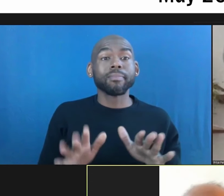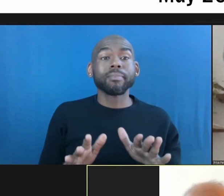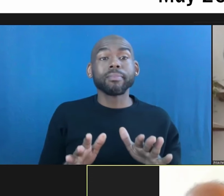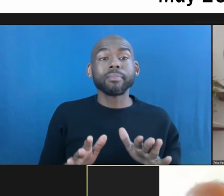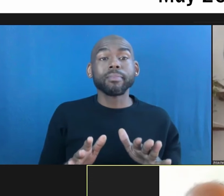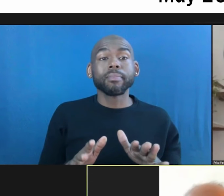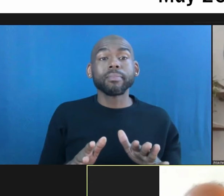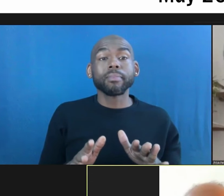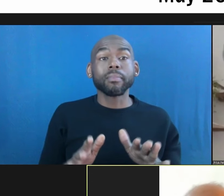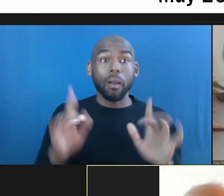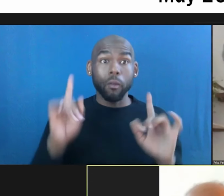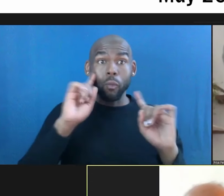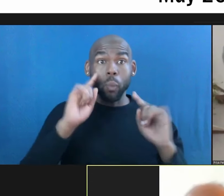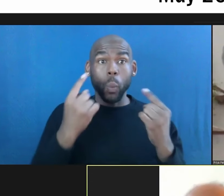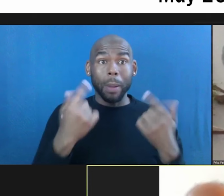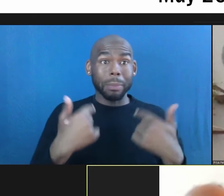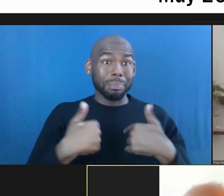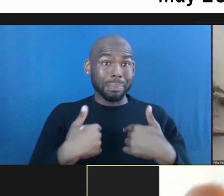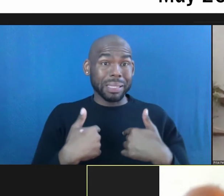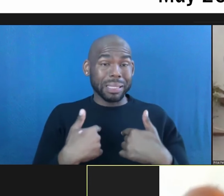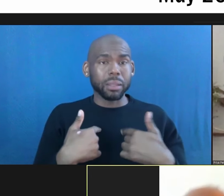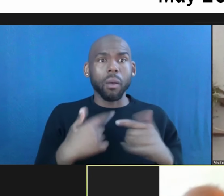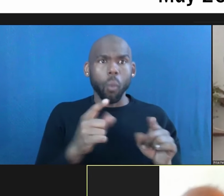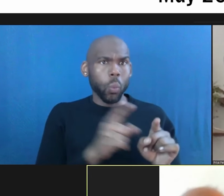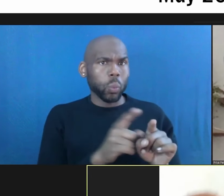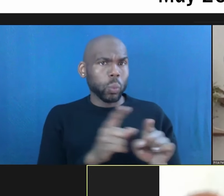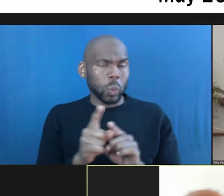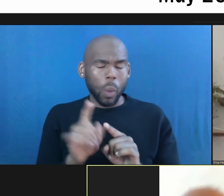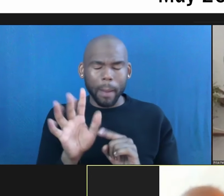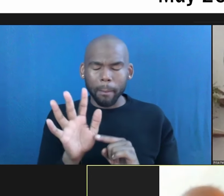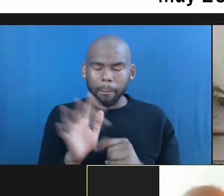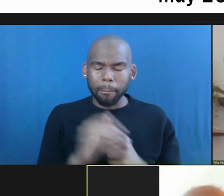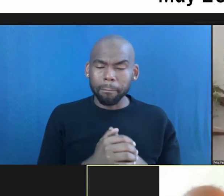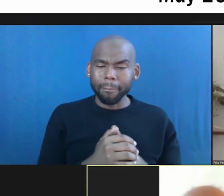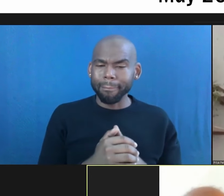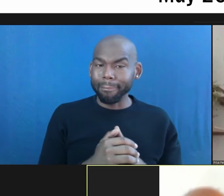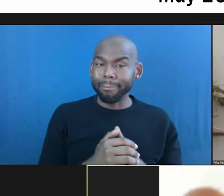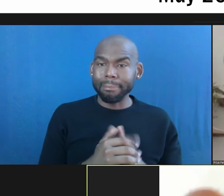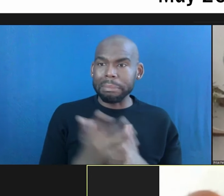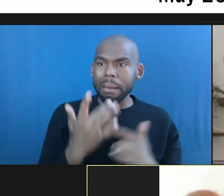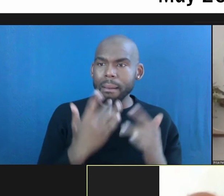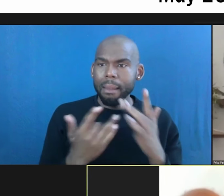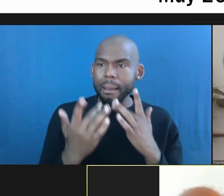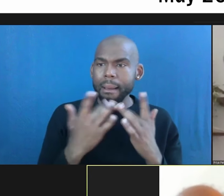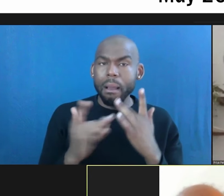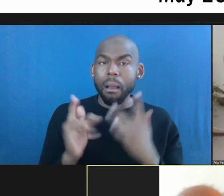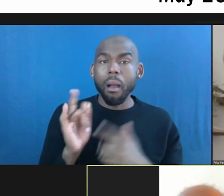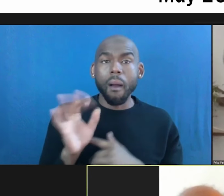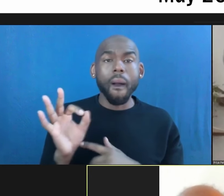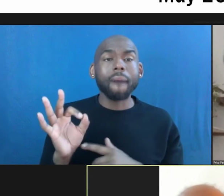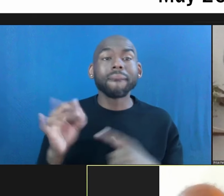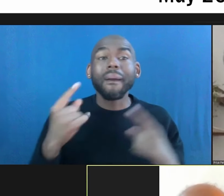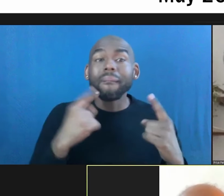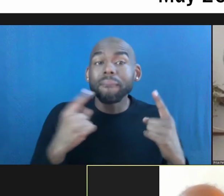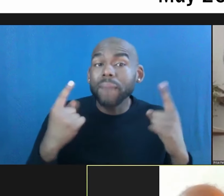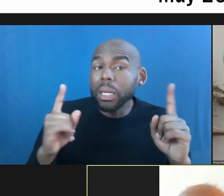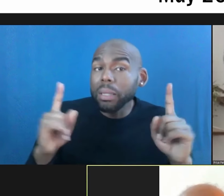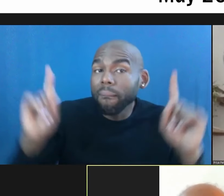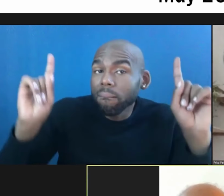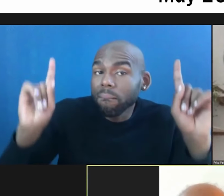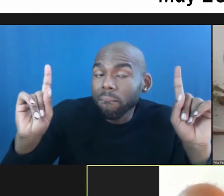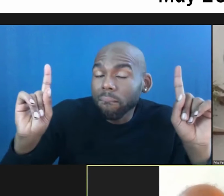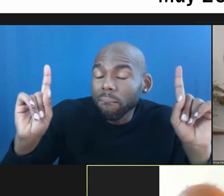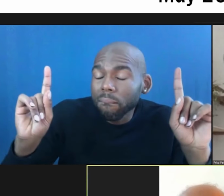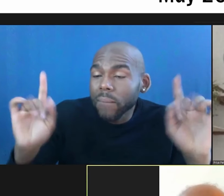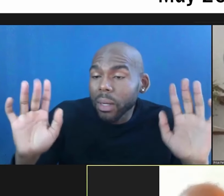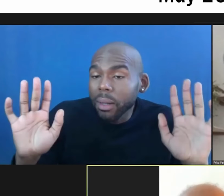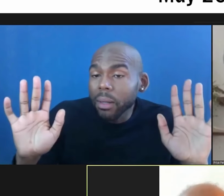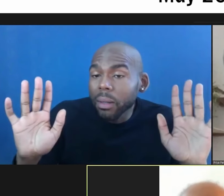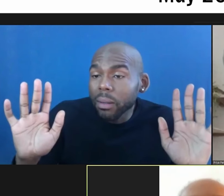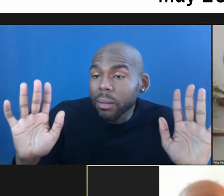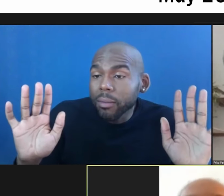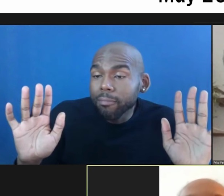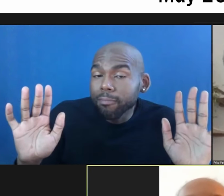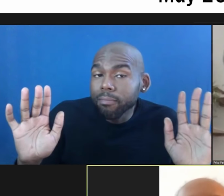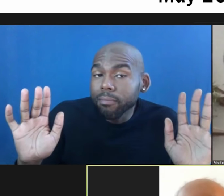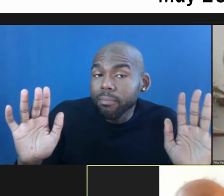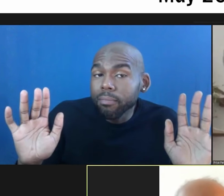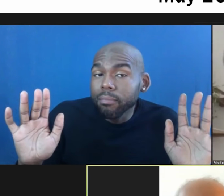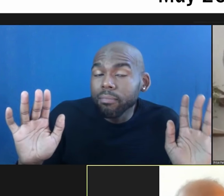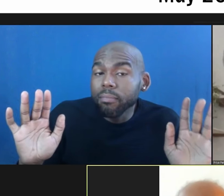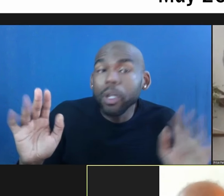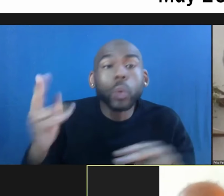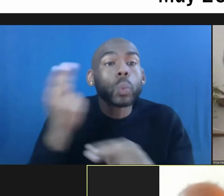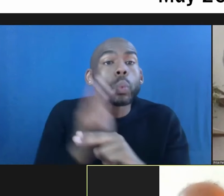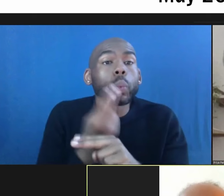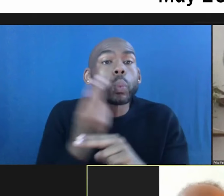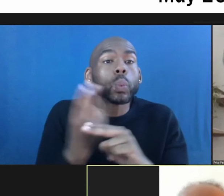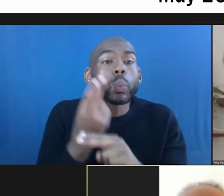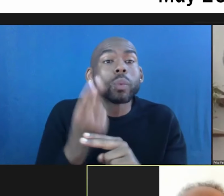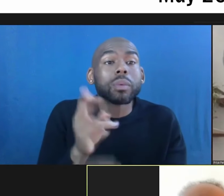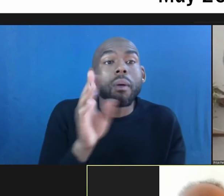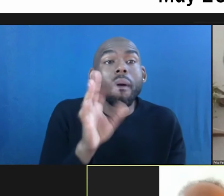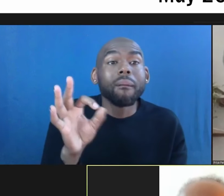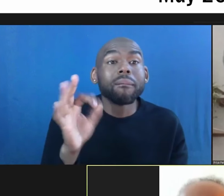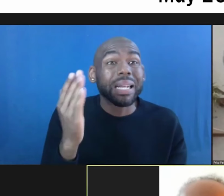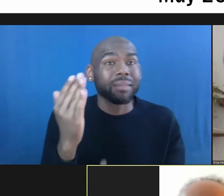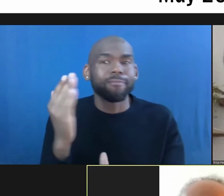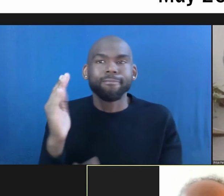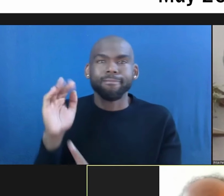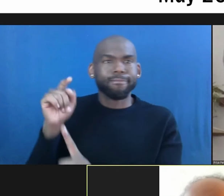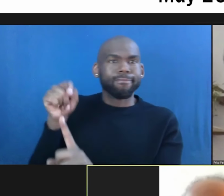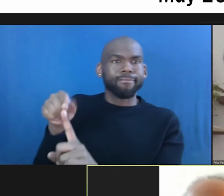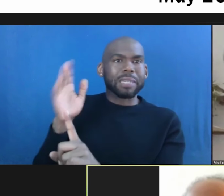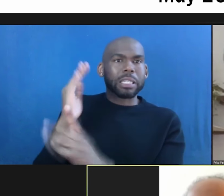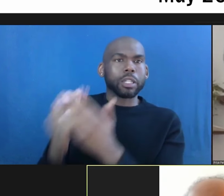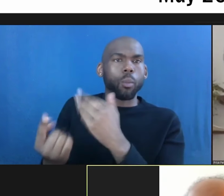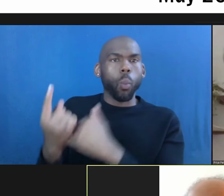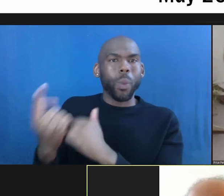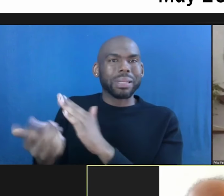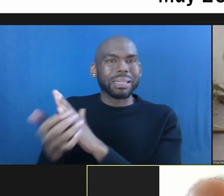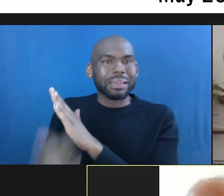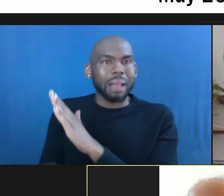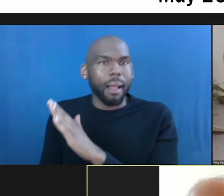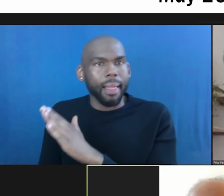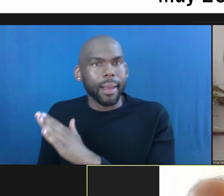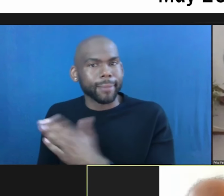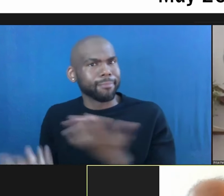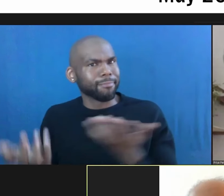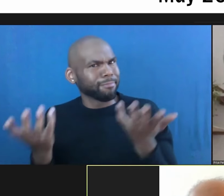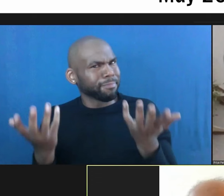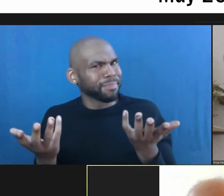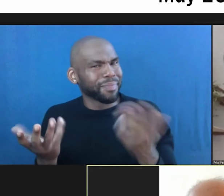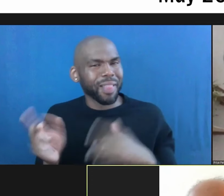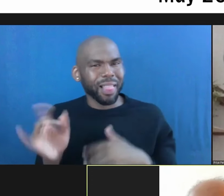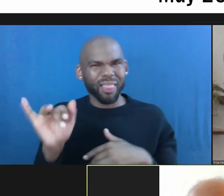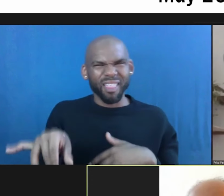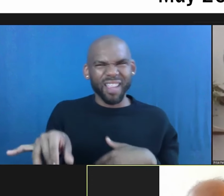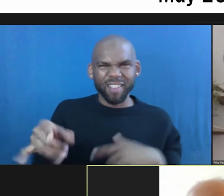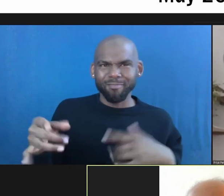you know, also the lack of effective, or lack of a better word, use of someone's talents,